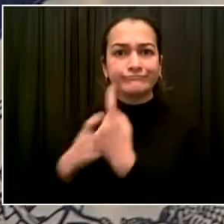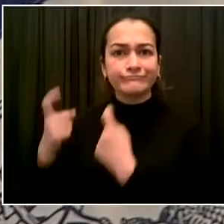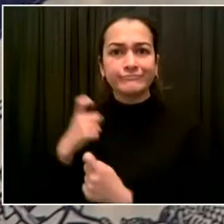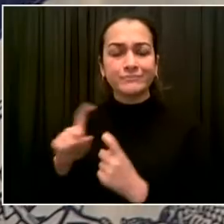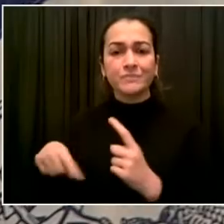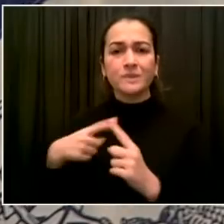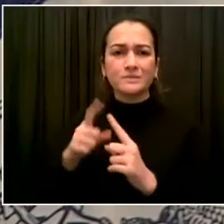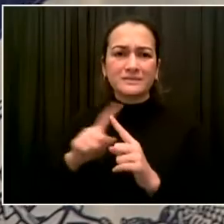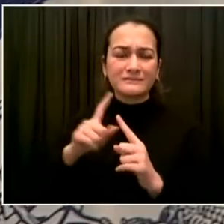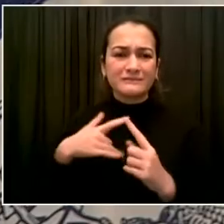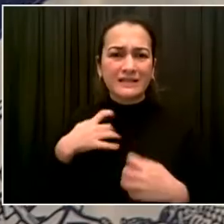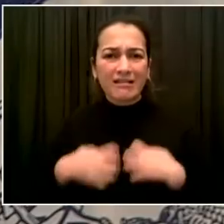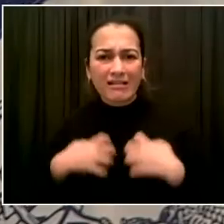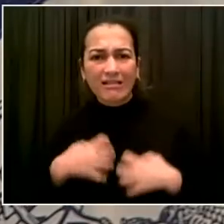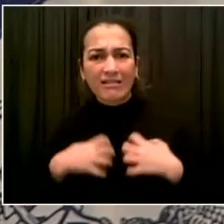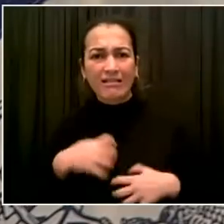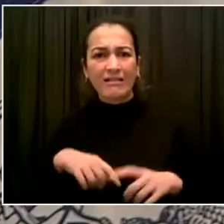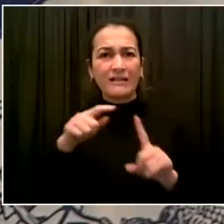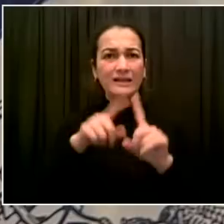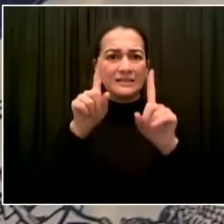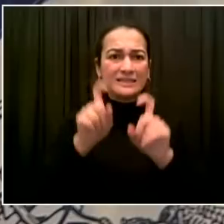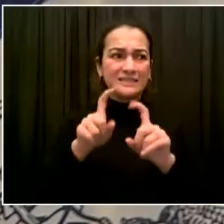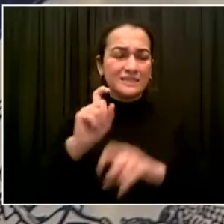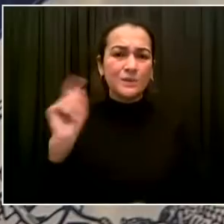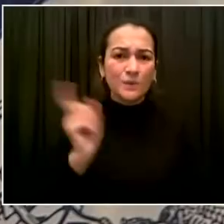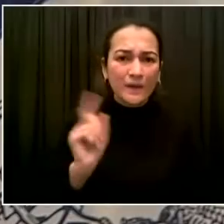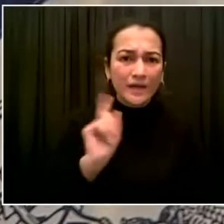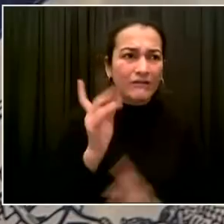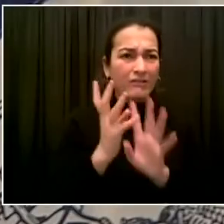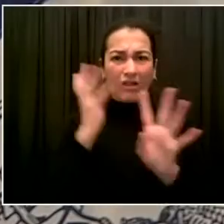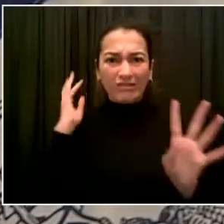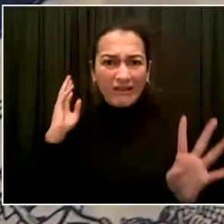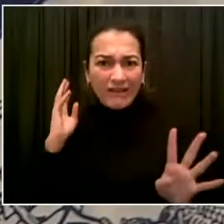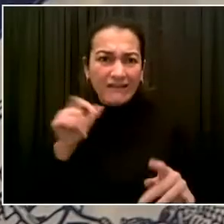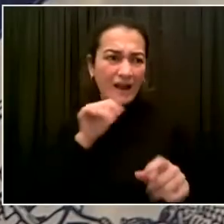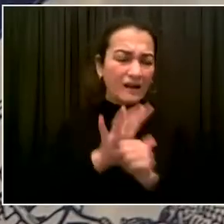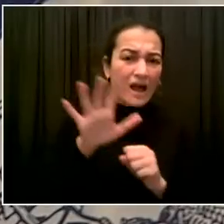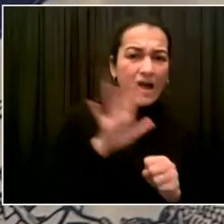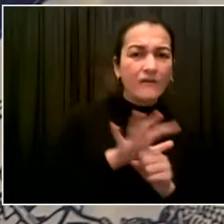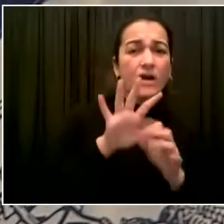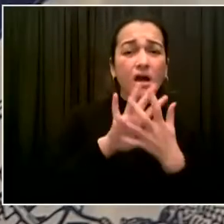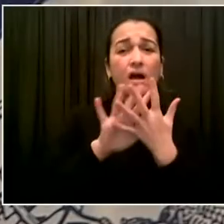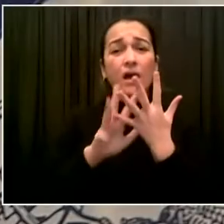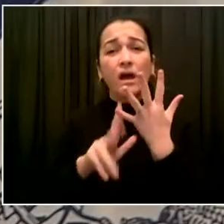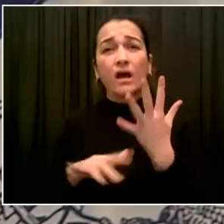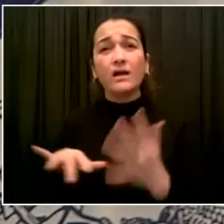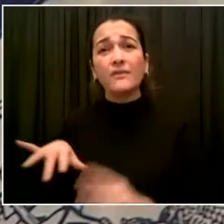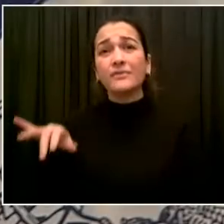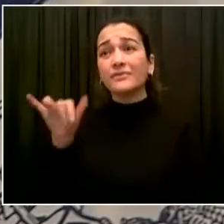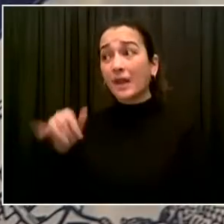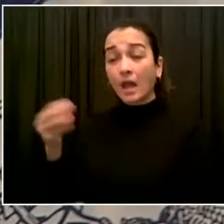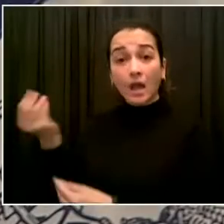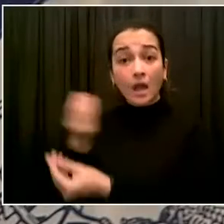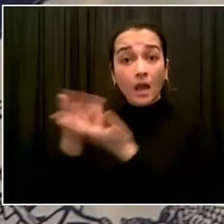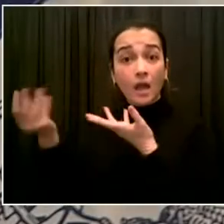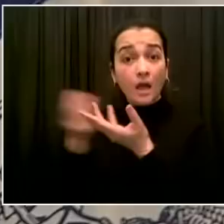NEW YORK, TO MAKE SURE WE GET TESTING RIGHT. I OTG VERY GOOD QUESTIONS YESTERDAY ON CONCERNS ABOUT TEST SITES AND